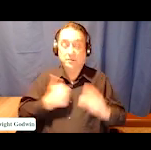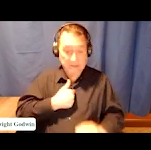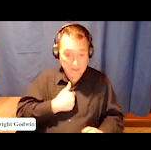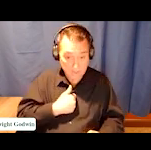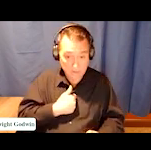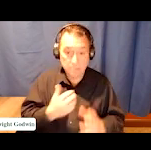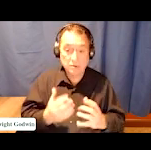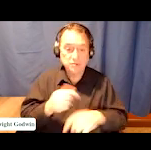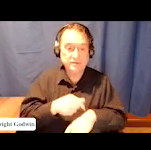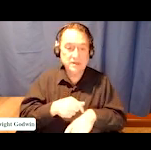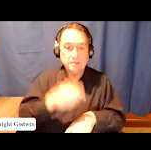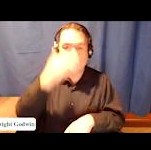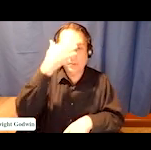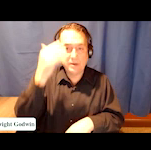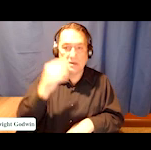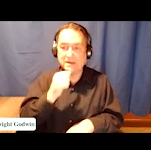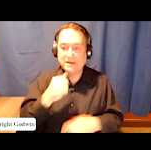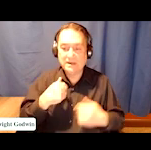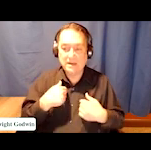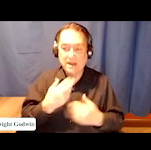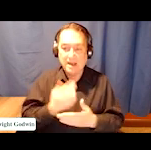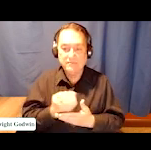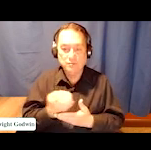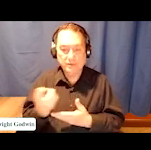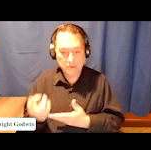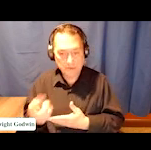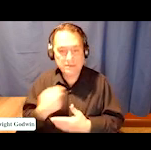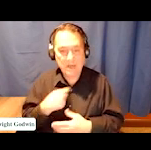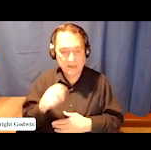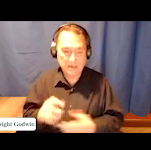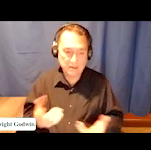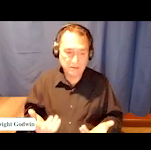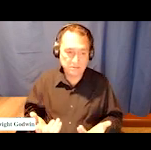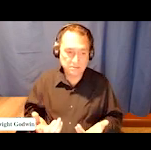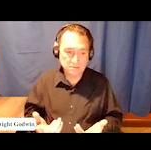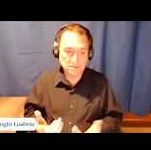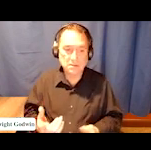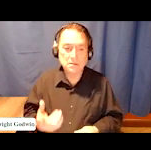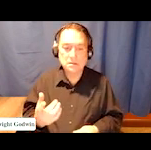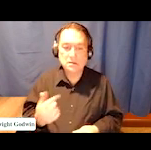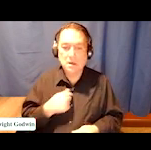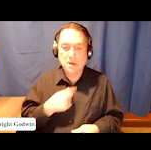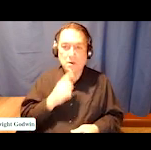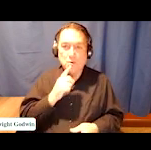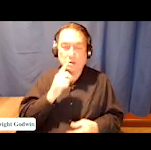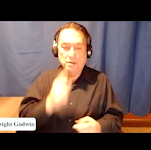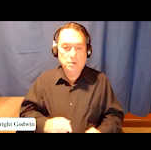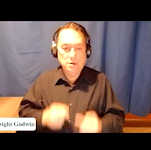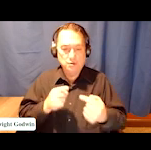because I didn't have the resources that I needed, and I was struggling with finding them.